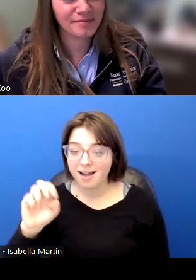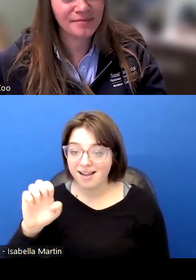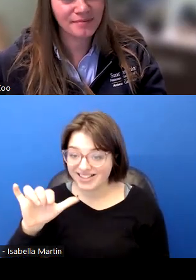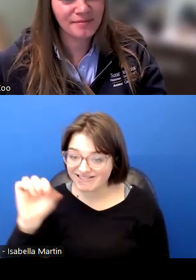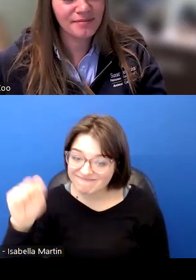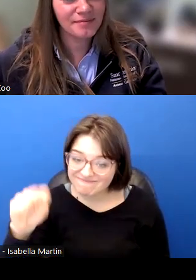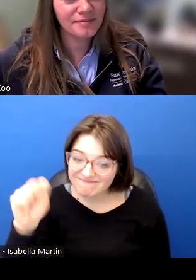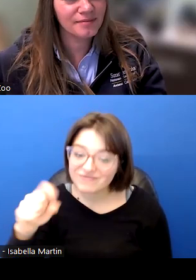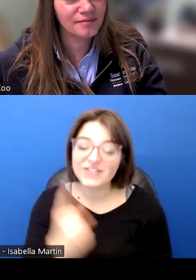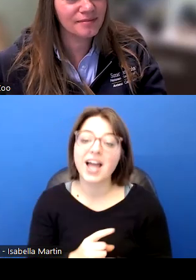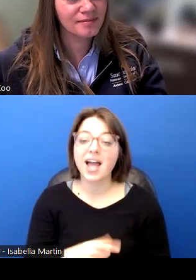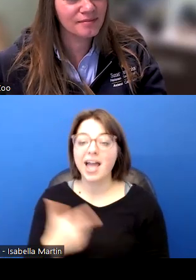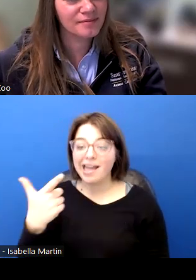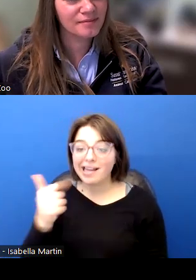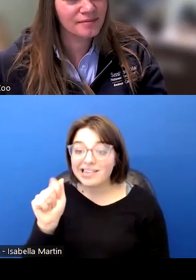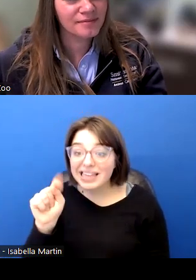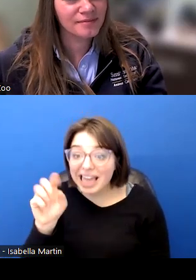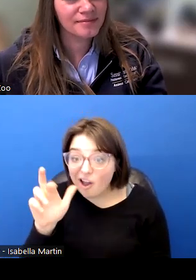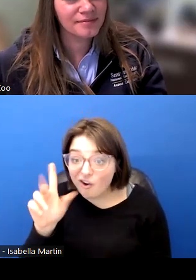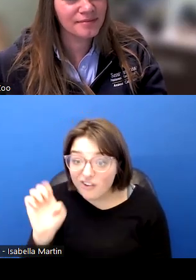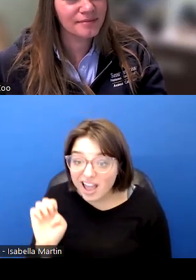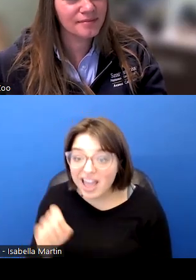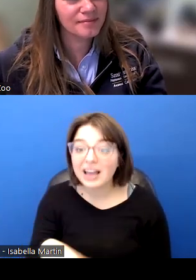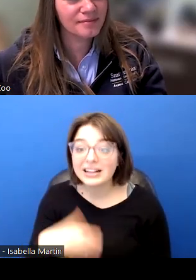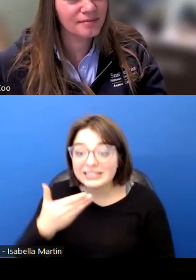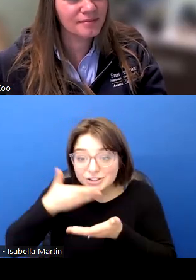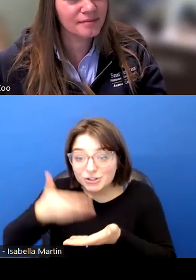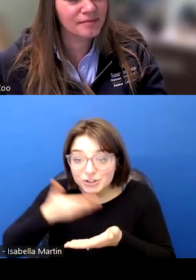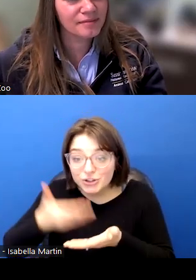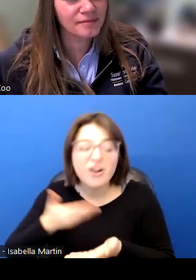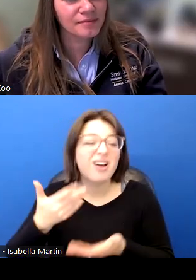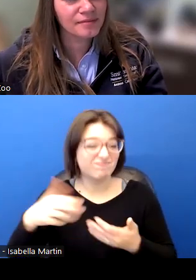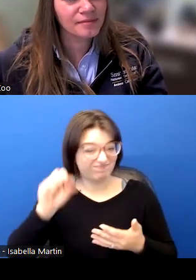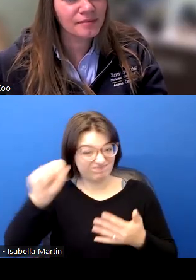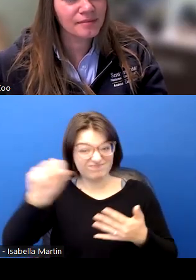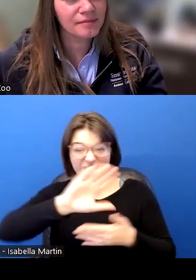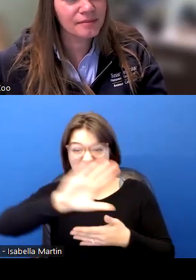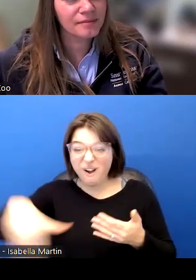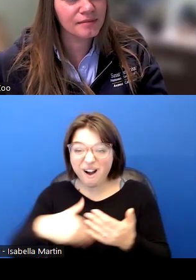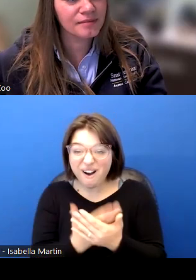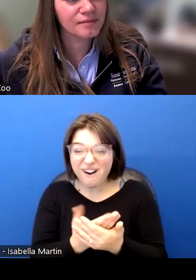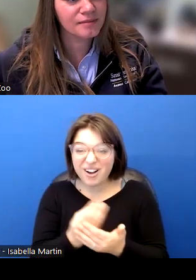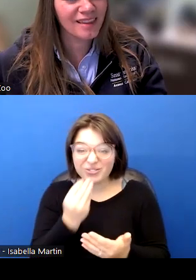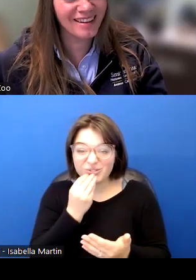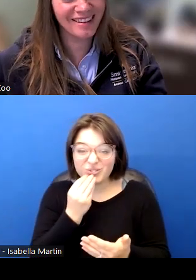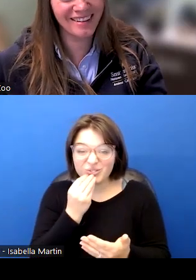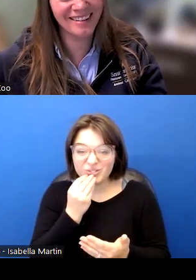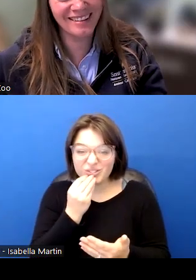gatorade molasses cereal. So these are all foods Strauss seems very surprised by the gatorade.